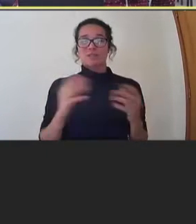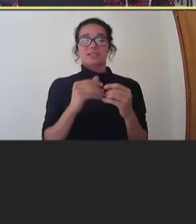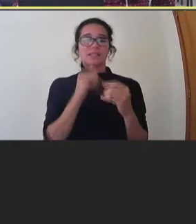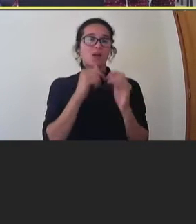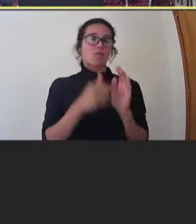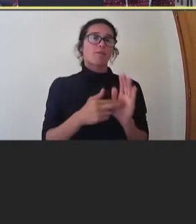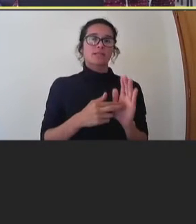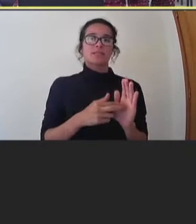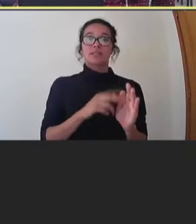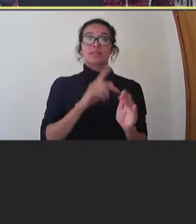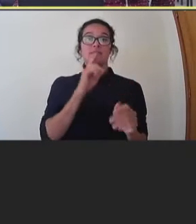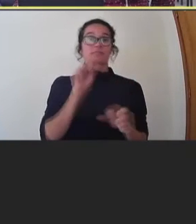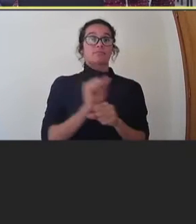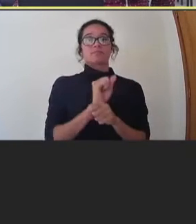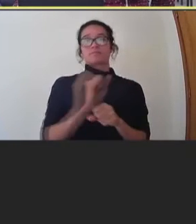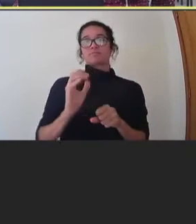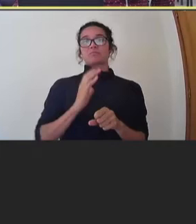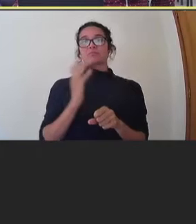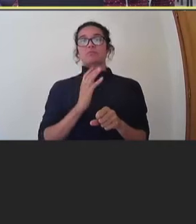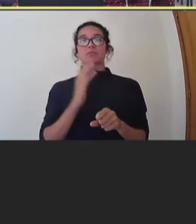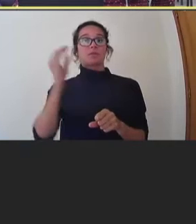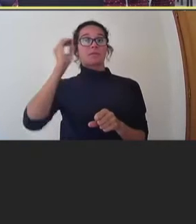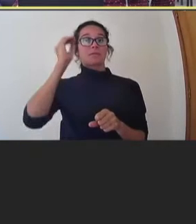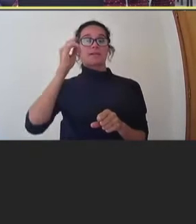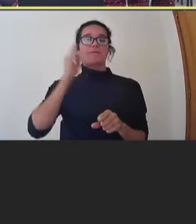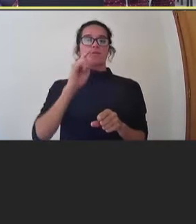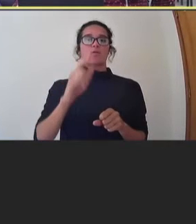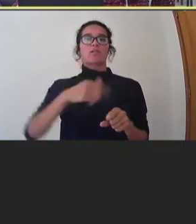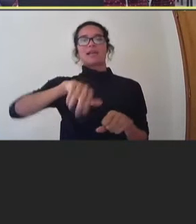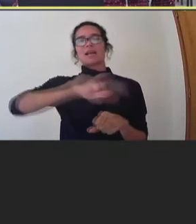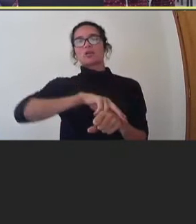of the National Vaccine Advisory Committee or the U.S. Department of Health and Human